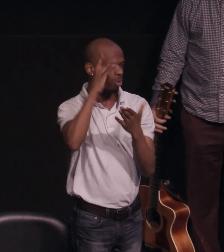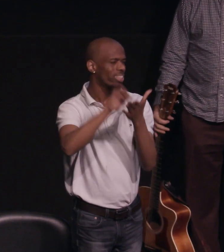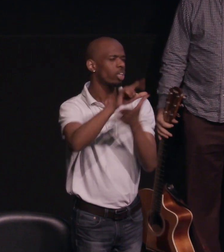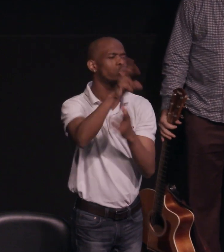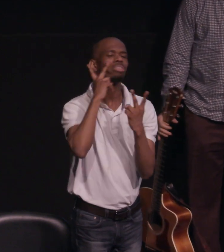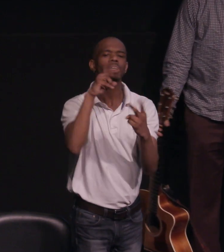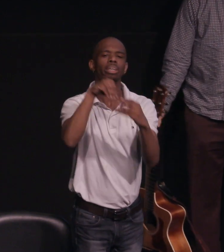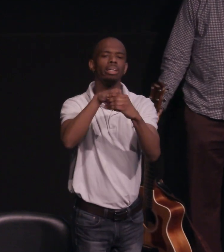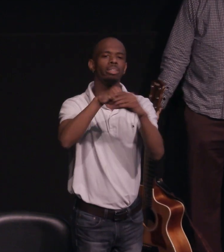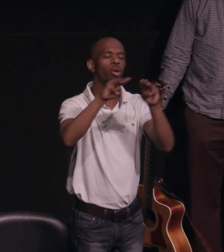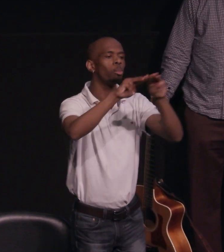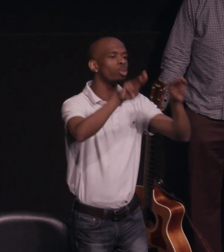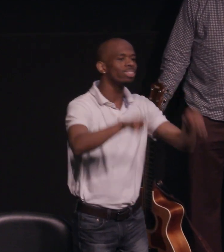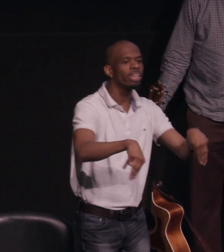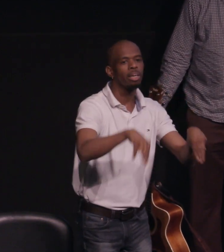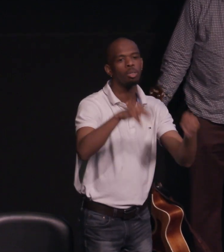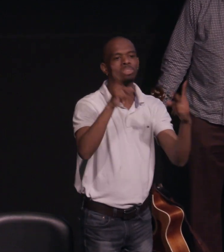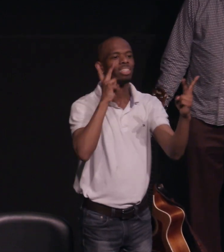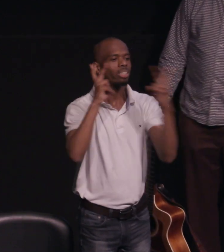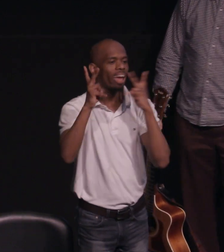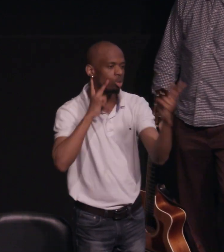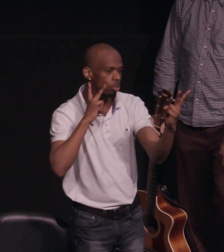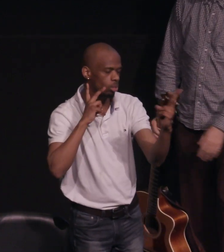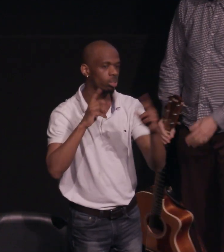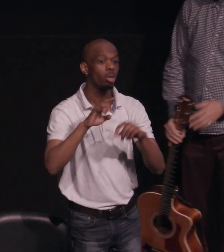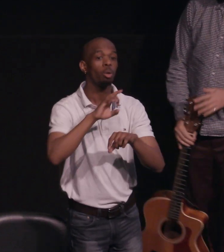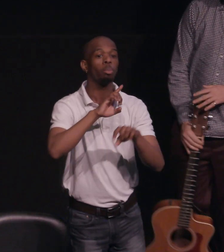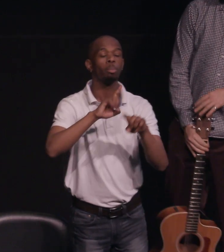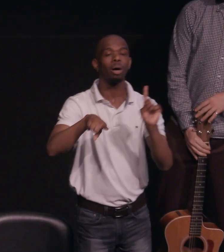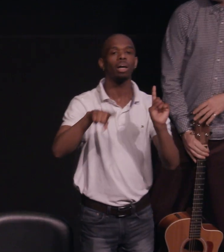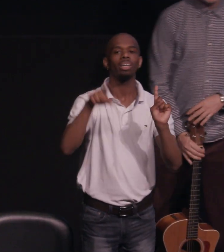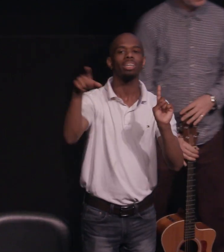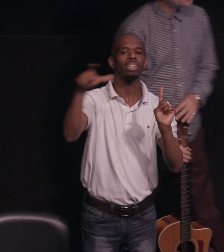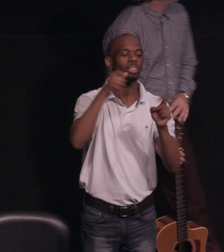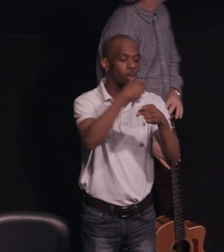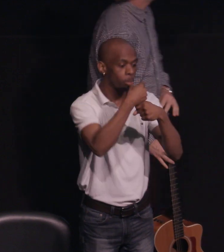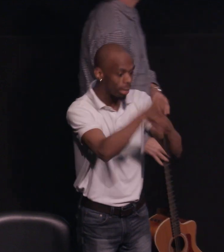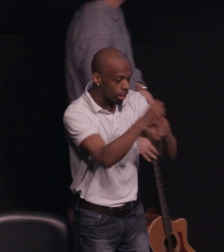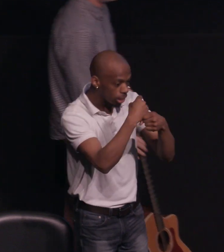this one. He's drawing up the plans so that if we're invited to a